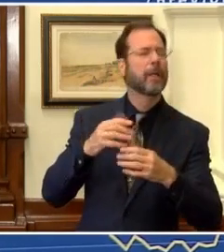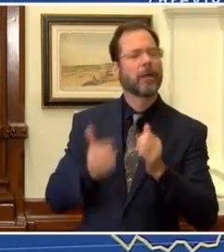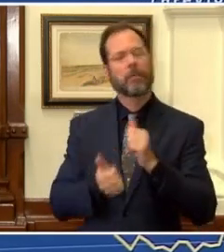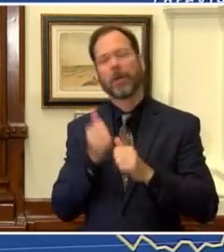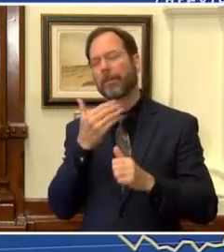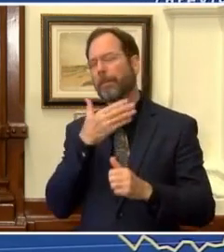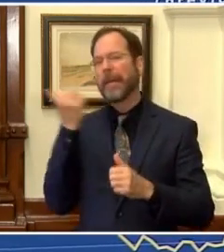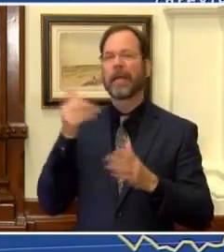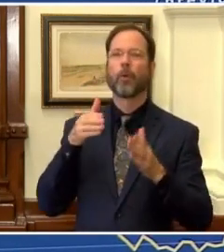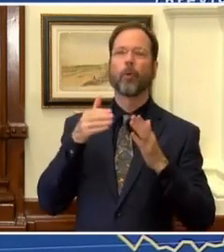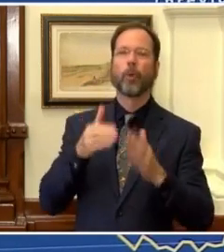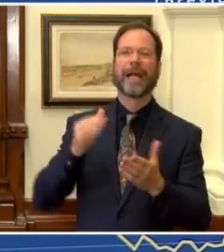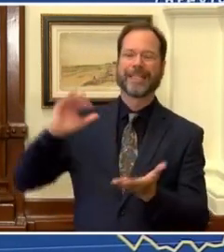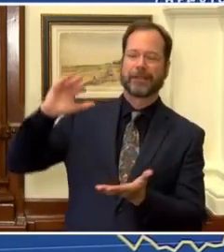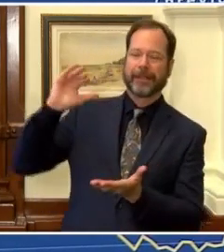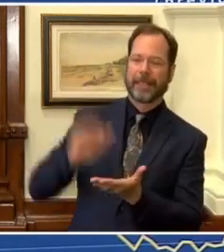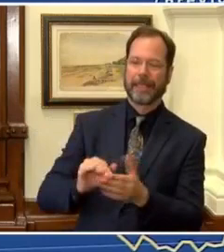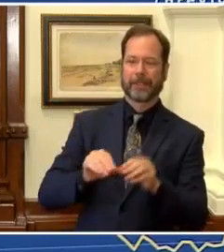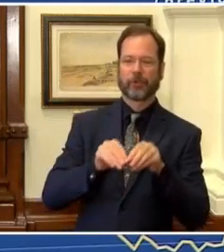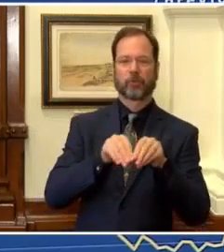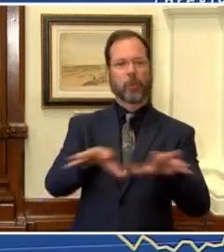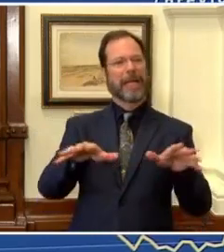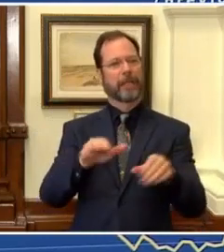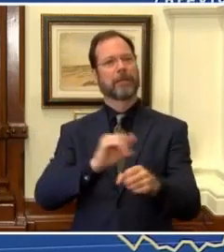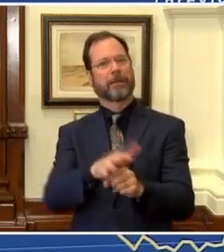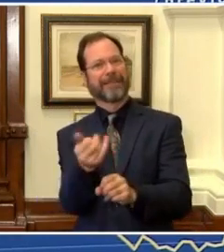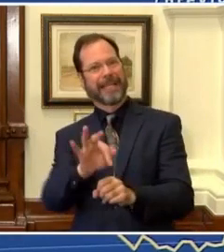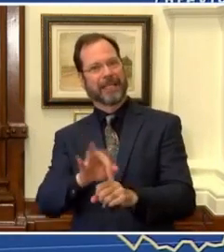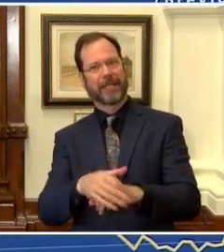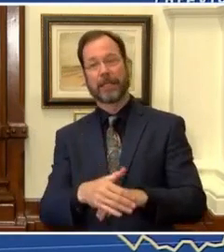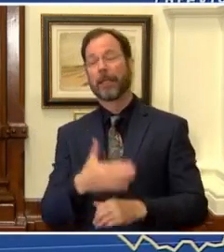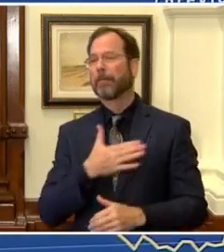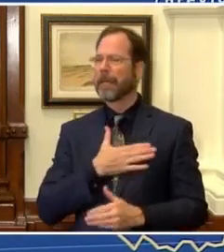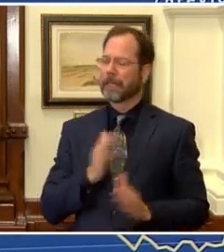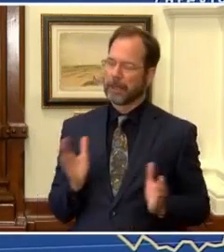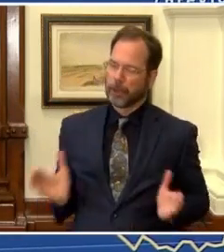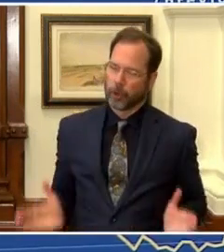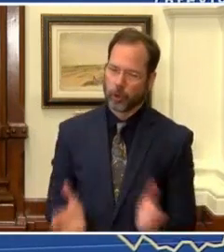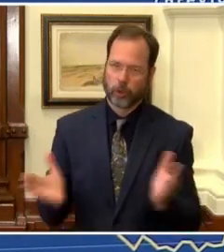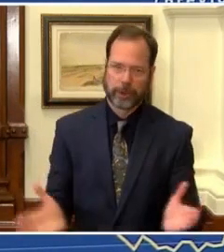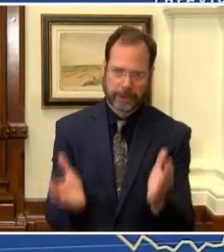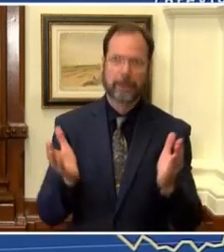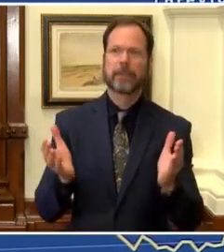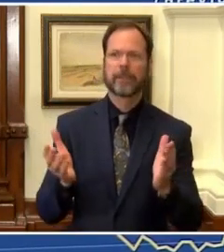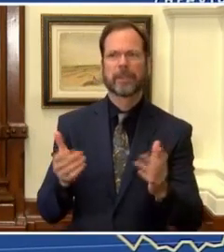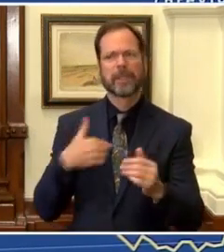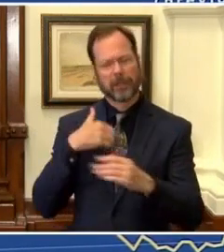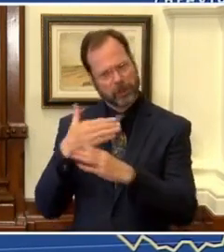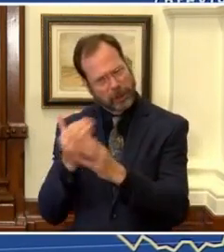FOR THAT. IT IS BECAUSE ADDITIONAL SCIENTIFIC AND MEDICAL DATA HAVE SHOWN WEARING A MASK IS ONE OF THE MOST EFFECTIVE WAYS TO